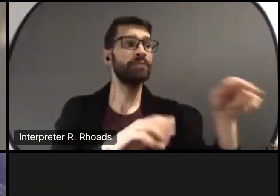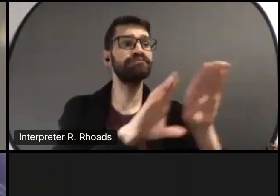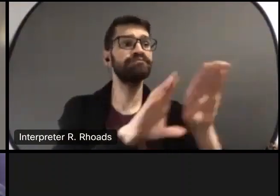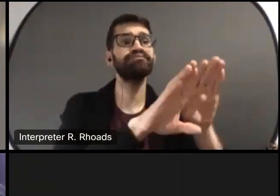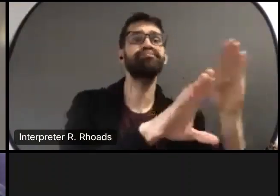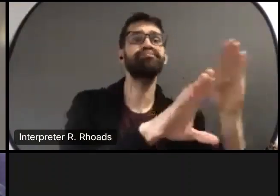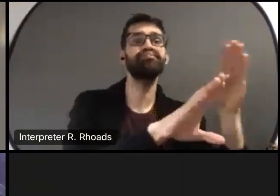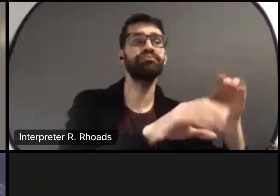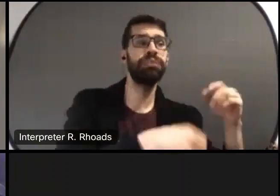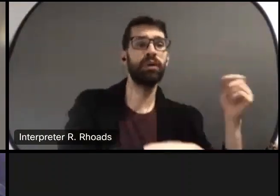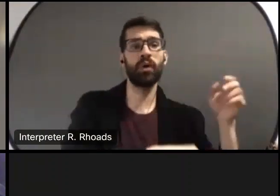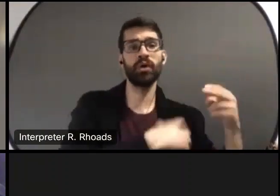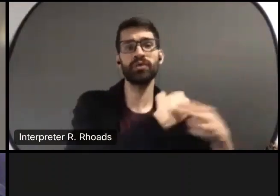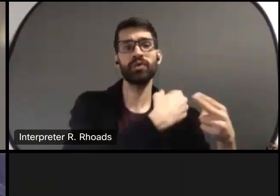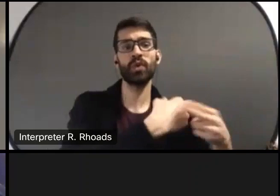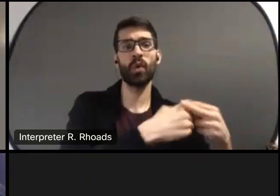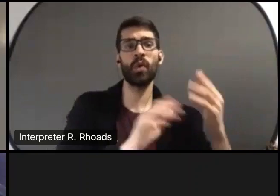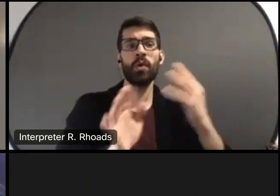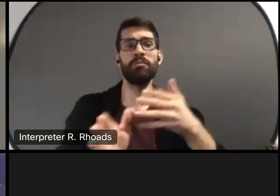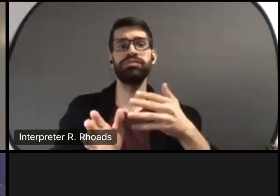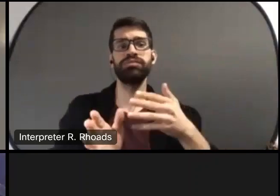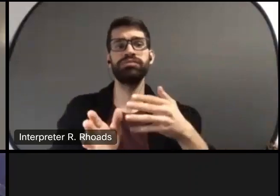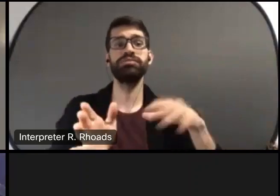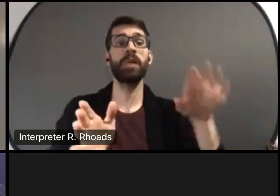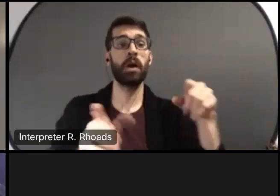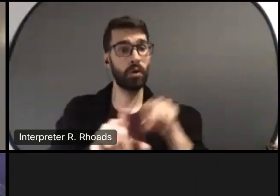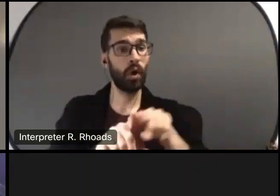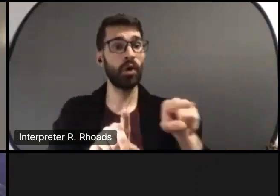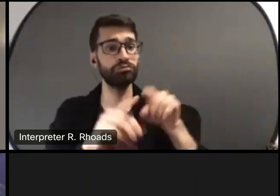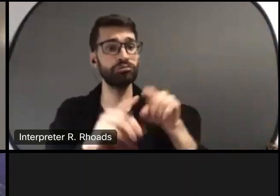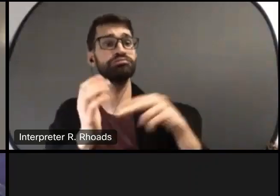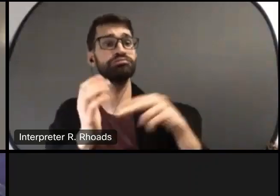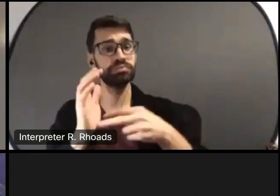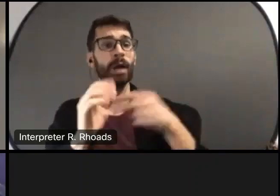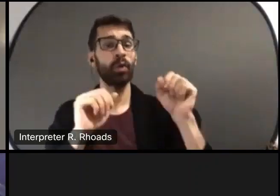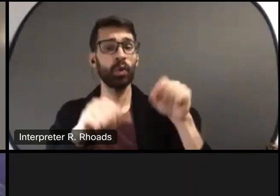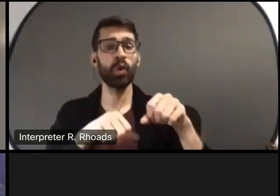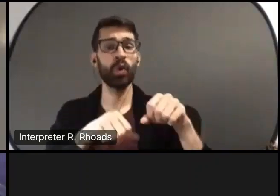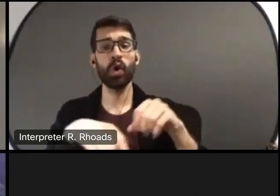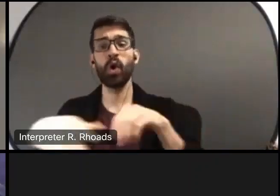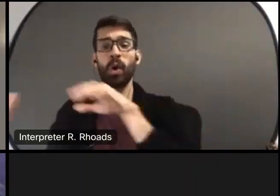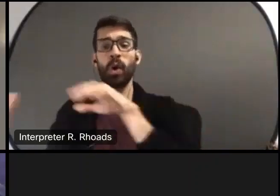that would even provide an opportunity for you to have access to a conference room off hours.